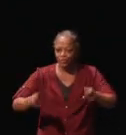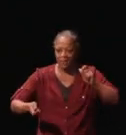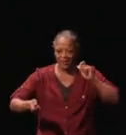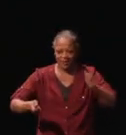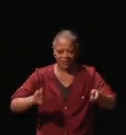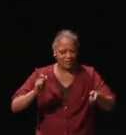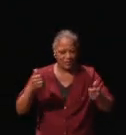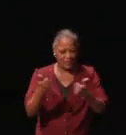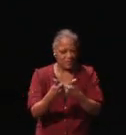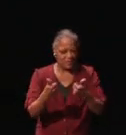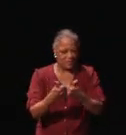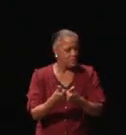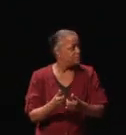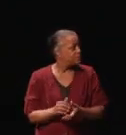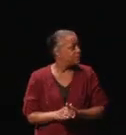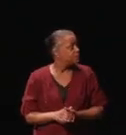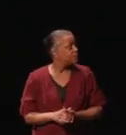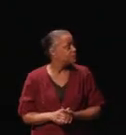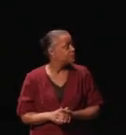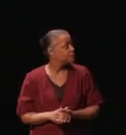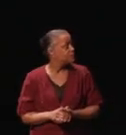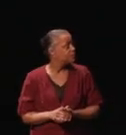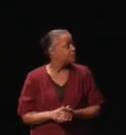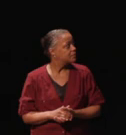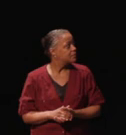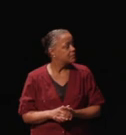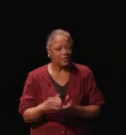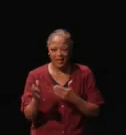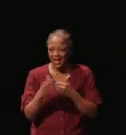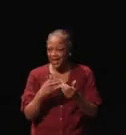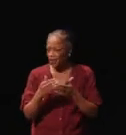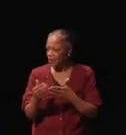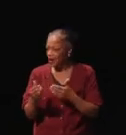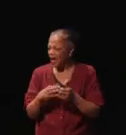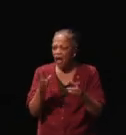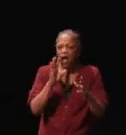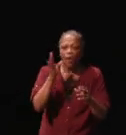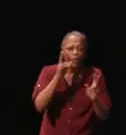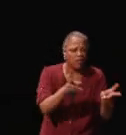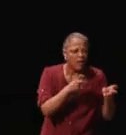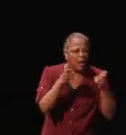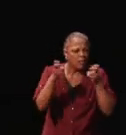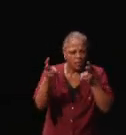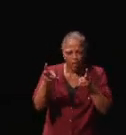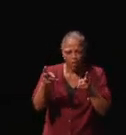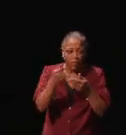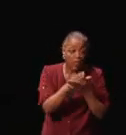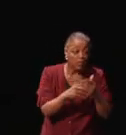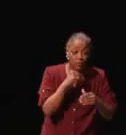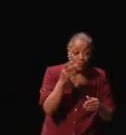I'll probably upload this on the bit so you won't see today that they'll